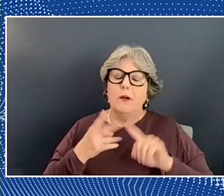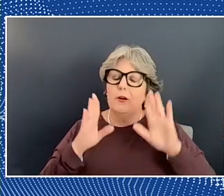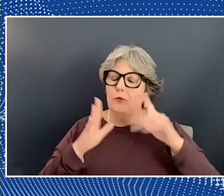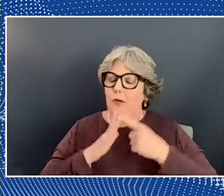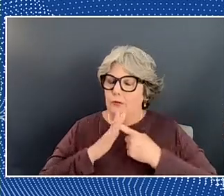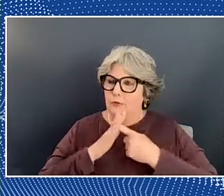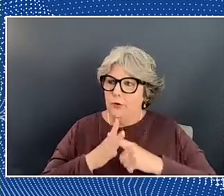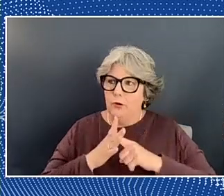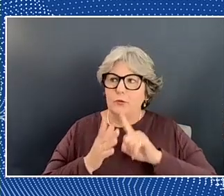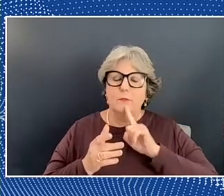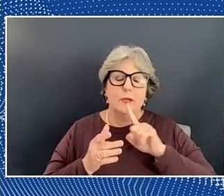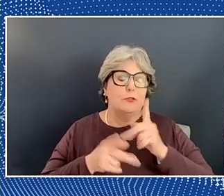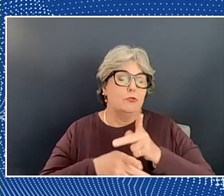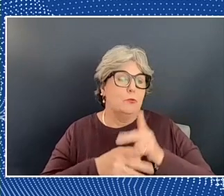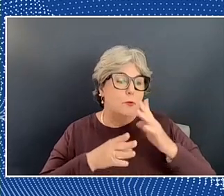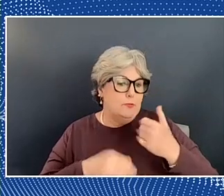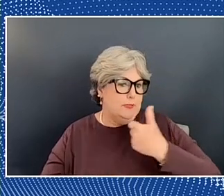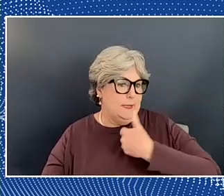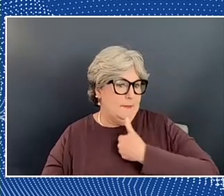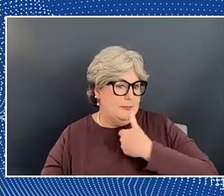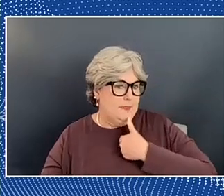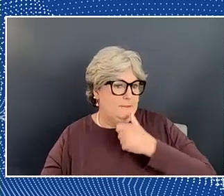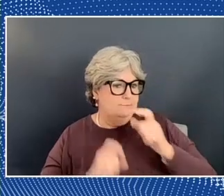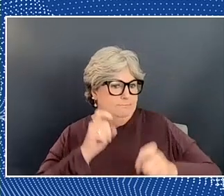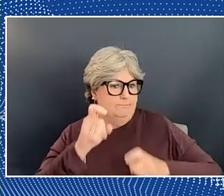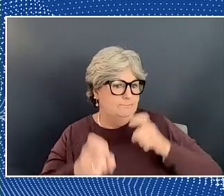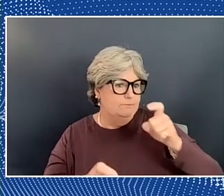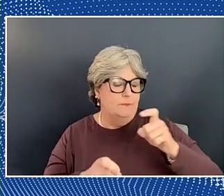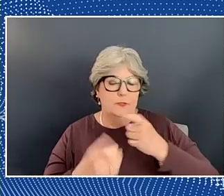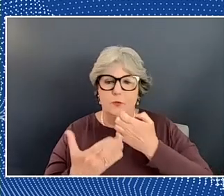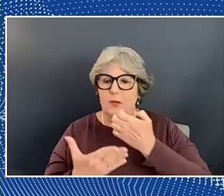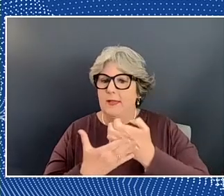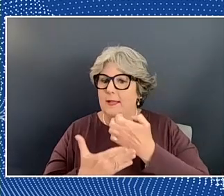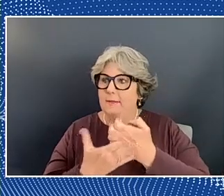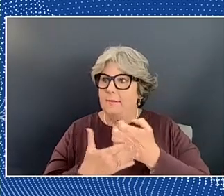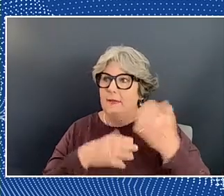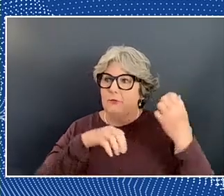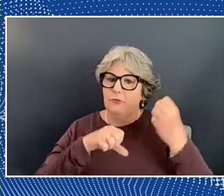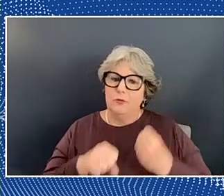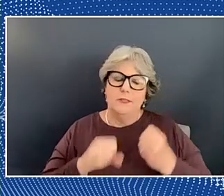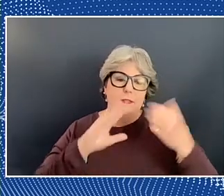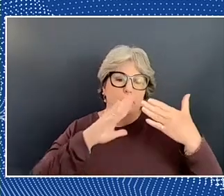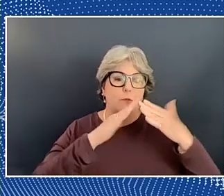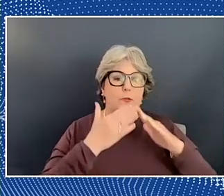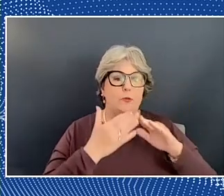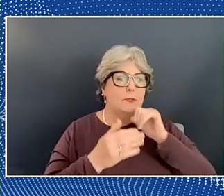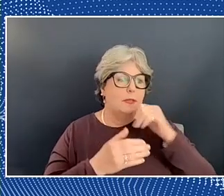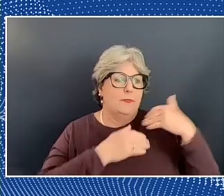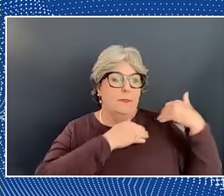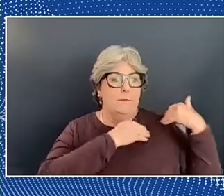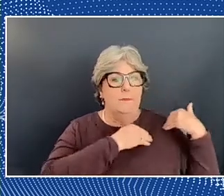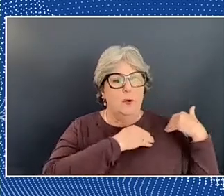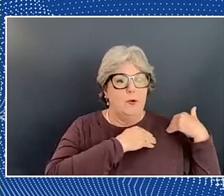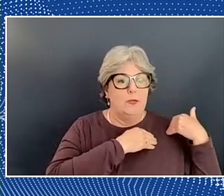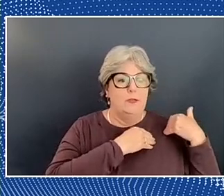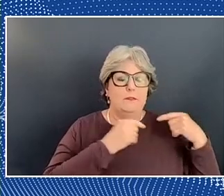ensure that borrowers like myself can contribute to our economy and strengthen our communities without the burden of a crippling student loan debt.